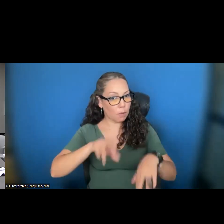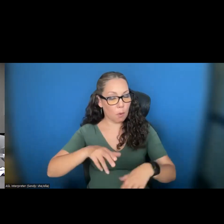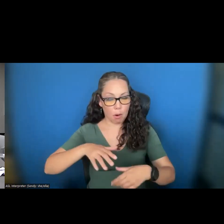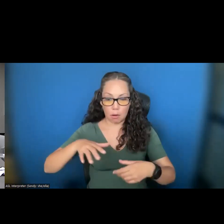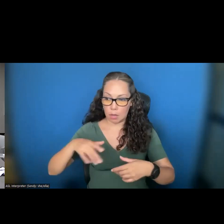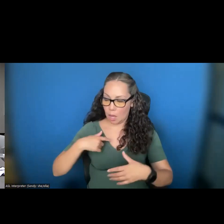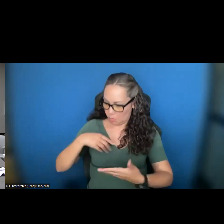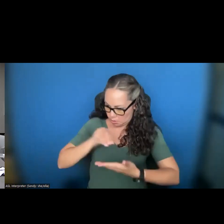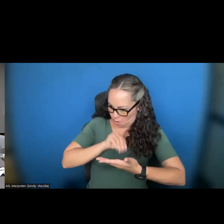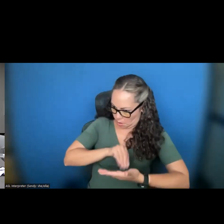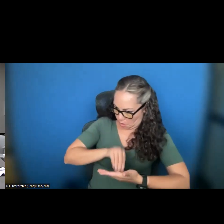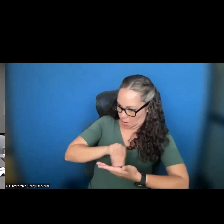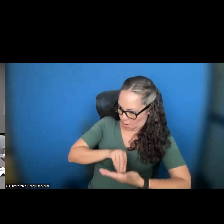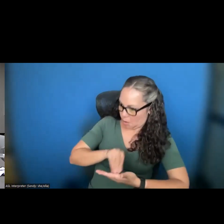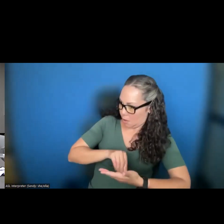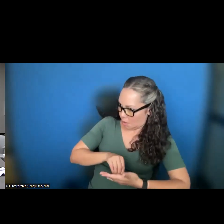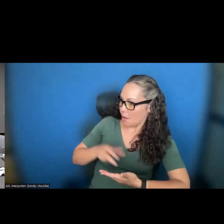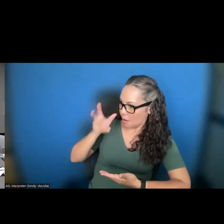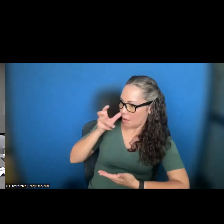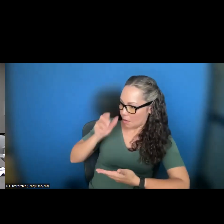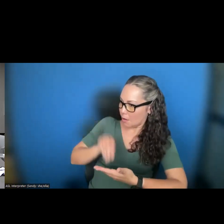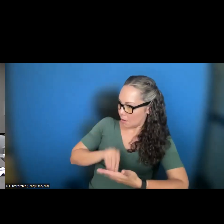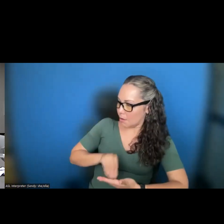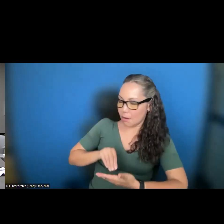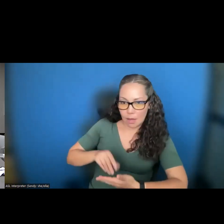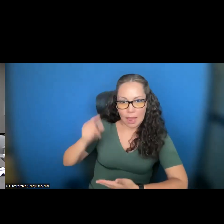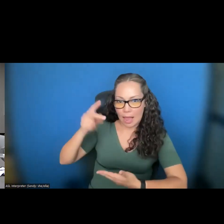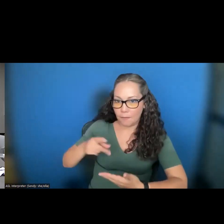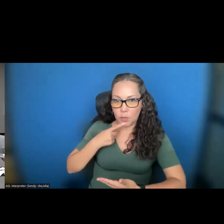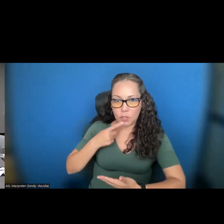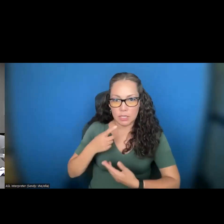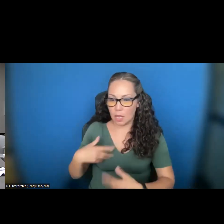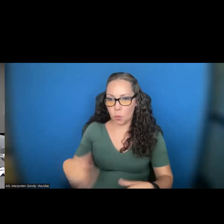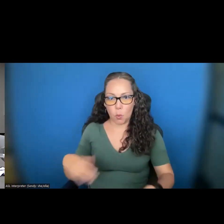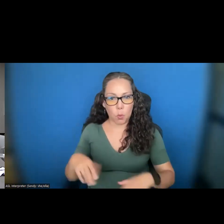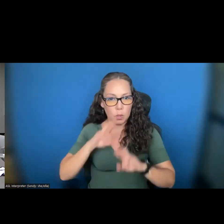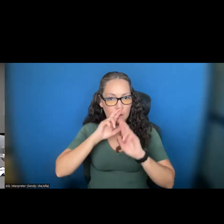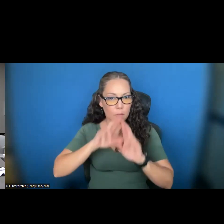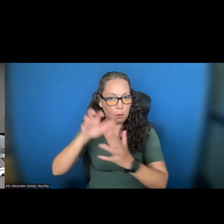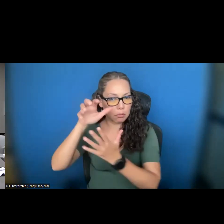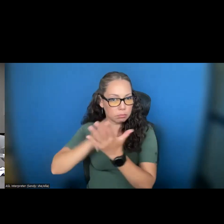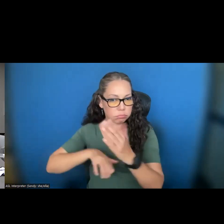could and uh I don't think I caught half of what you said uh is there a document or something that